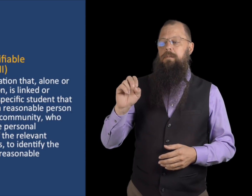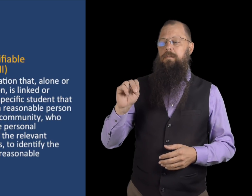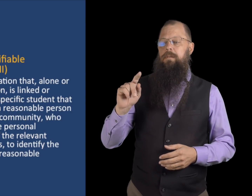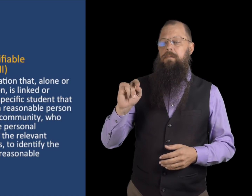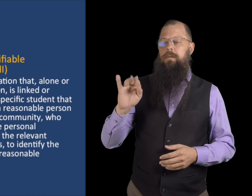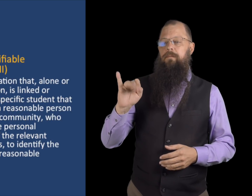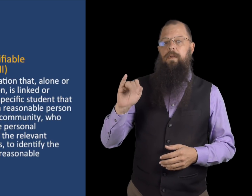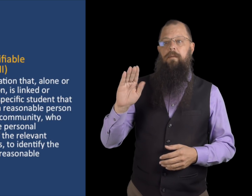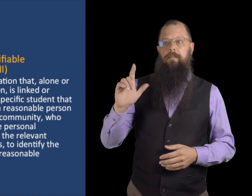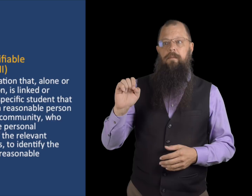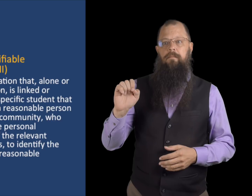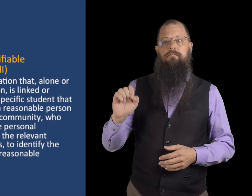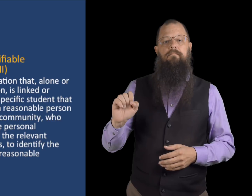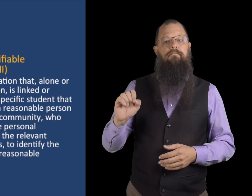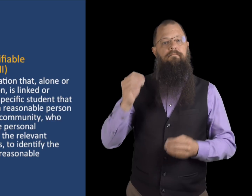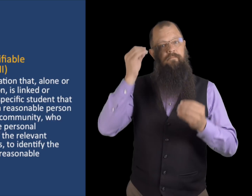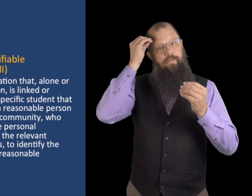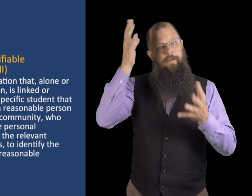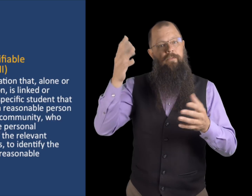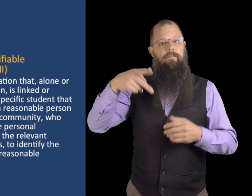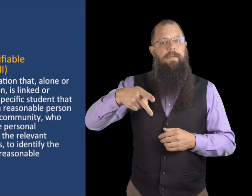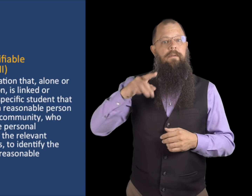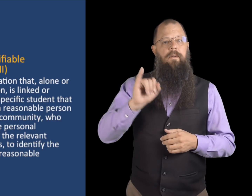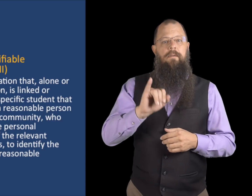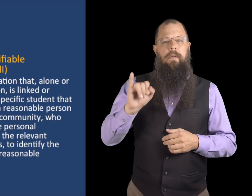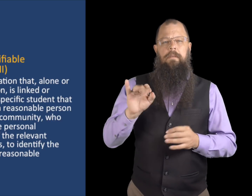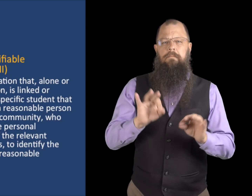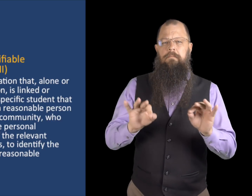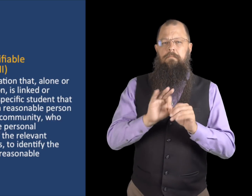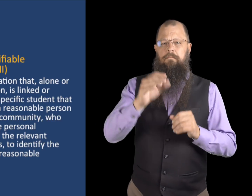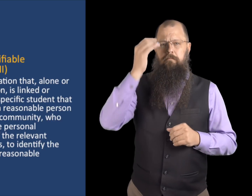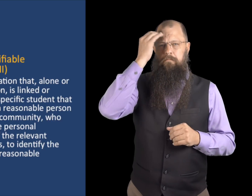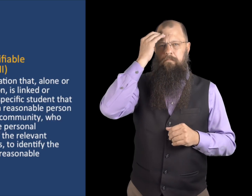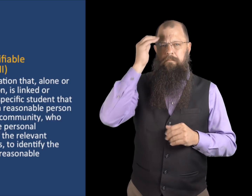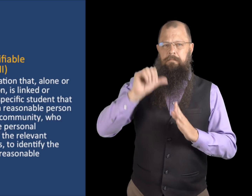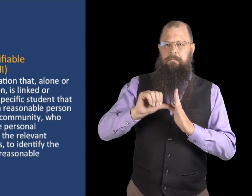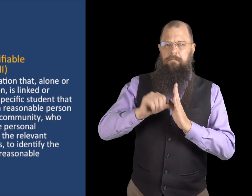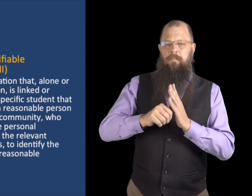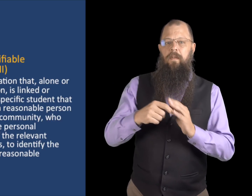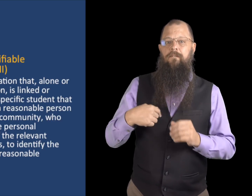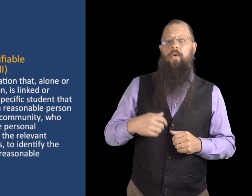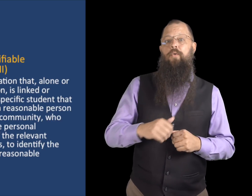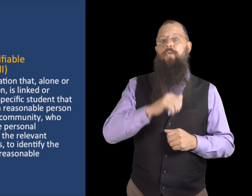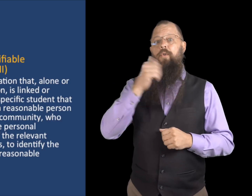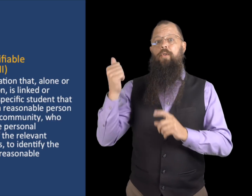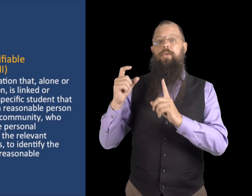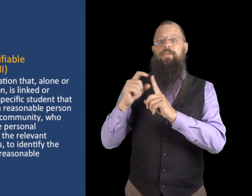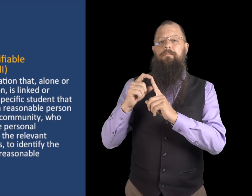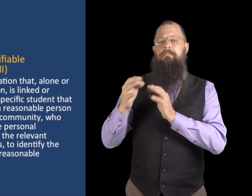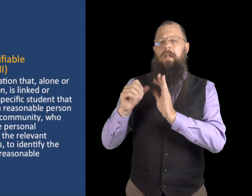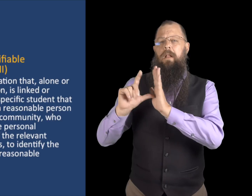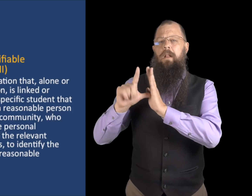Personal Identifiable Information or PII is another key term to be familiar with.